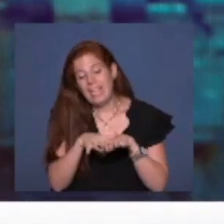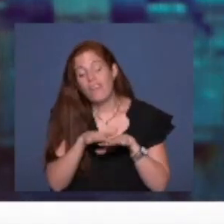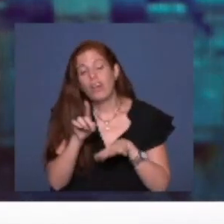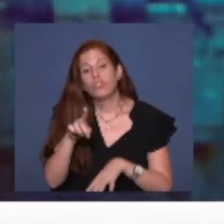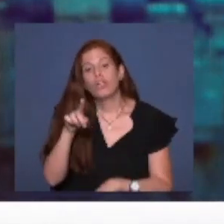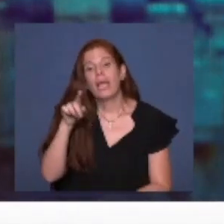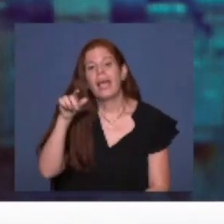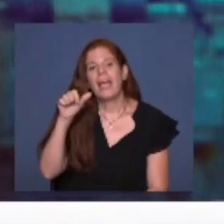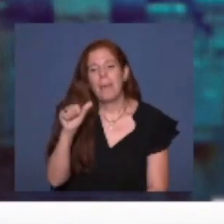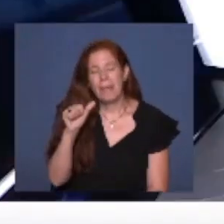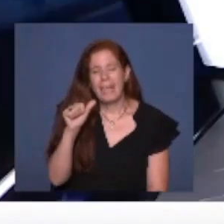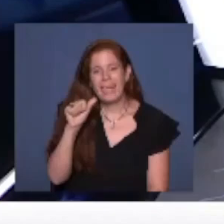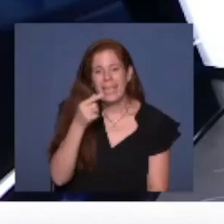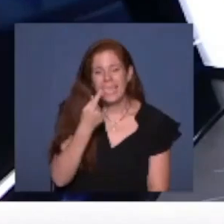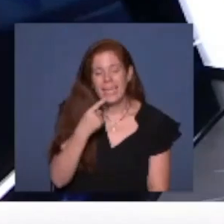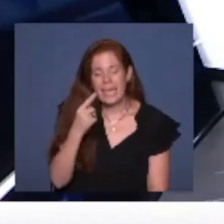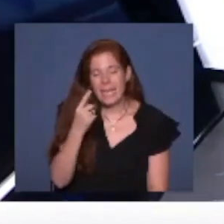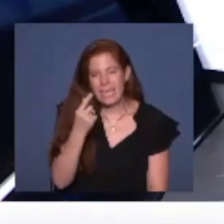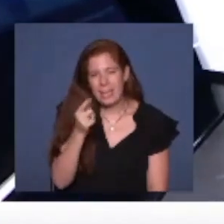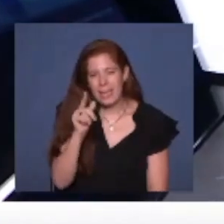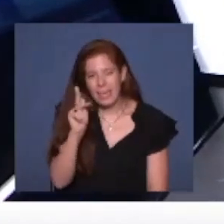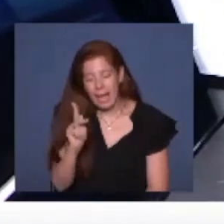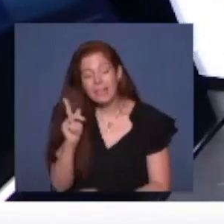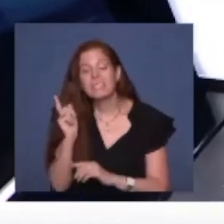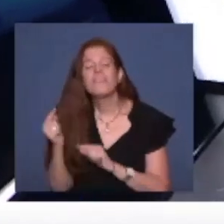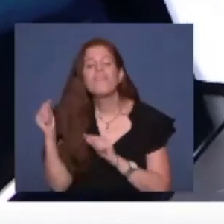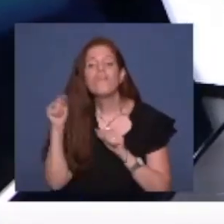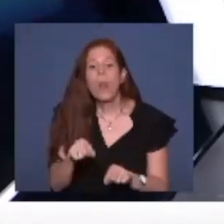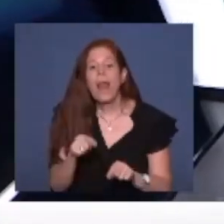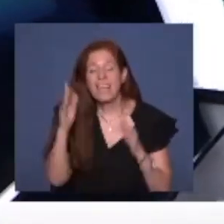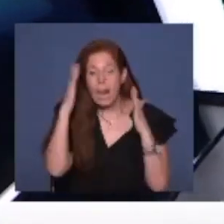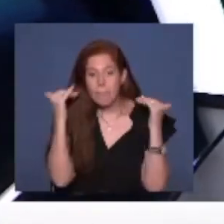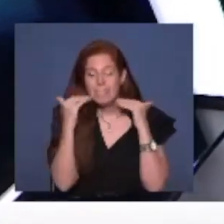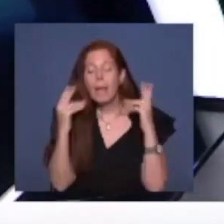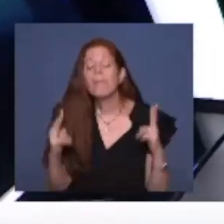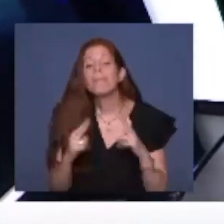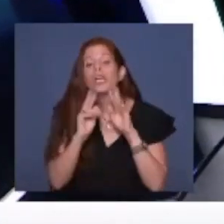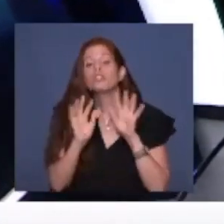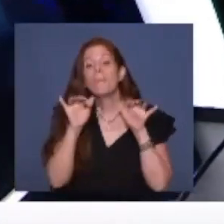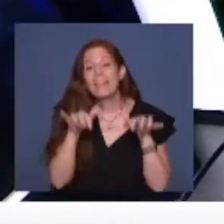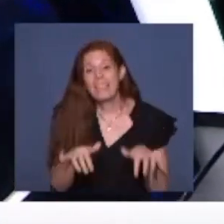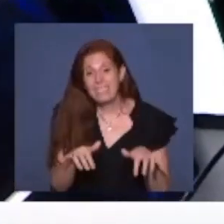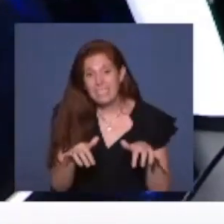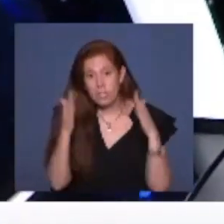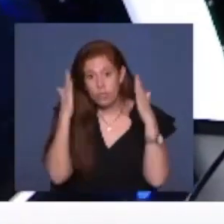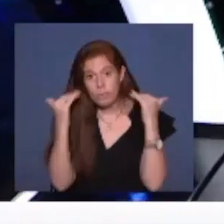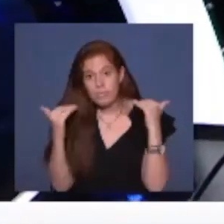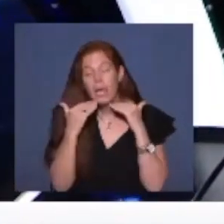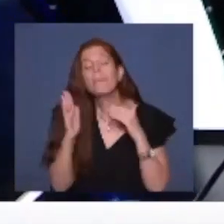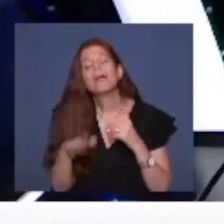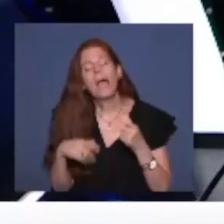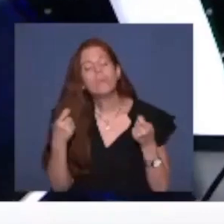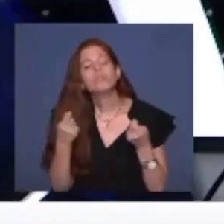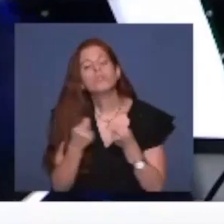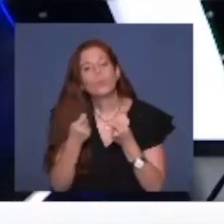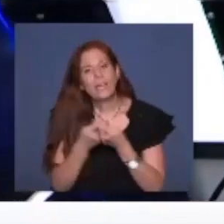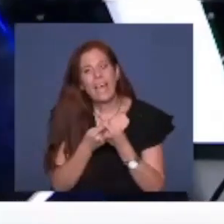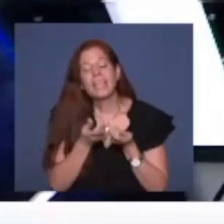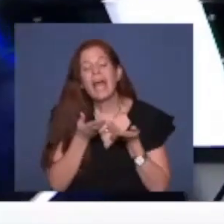to meet the Egyptian President Abdel Fattah El-Sisi. The issue of humanitarian aid is also at the focus, along with the hostages. Thank you, Roee.